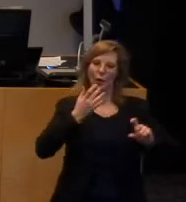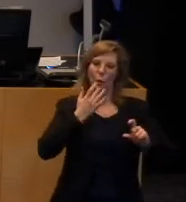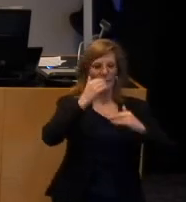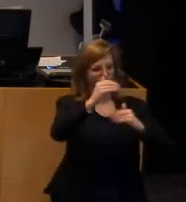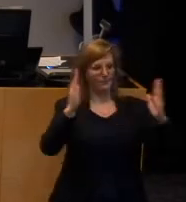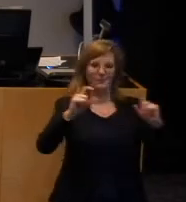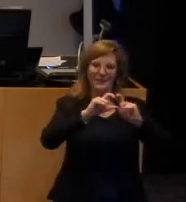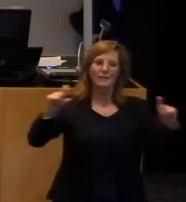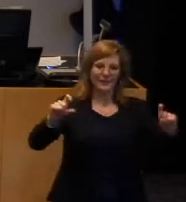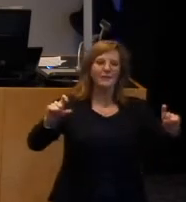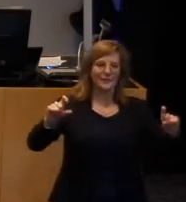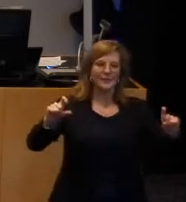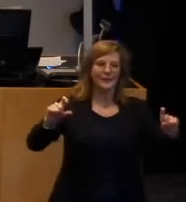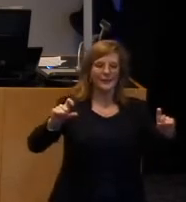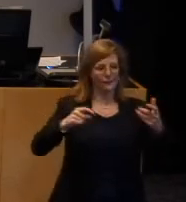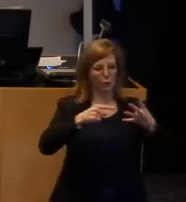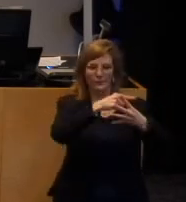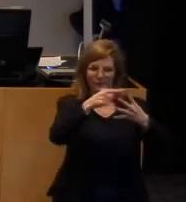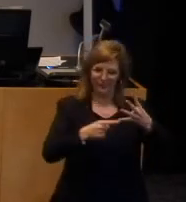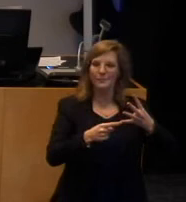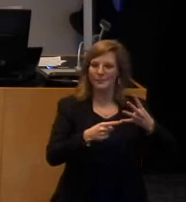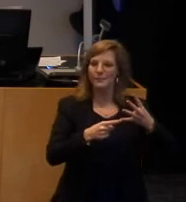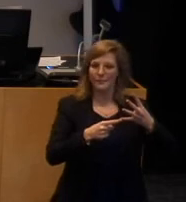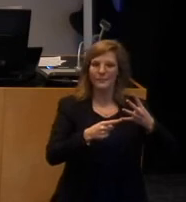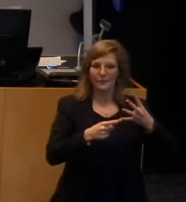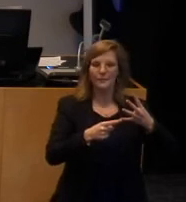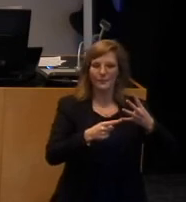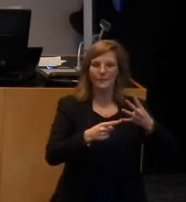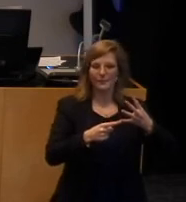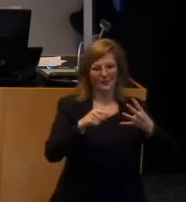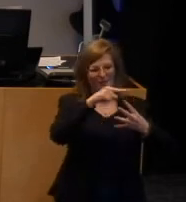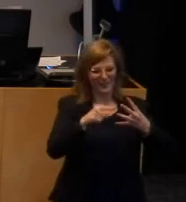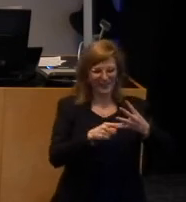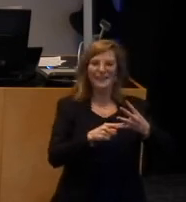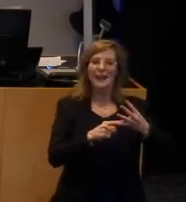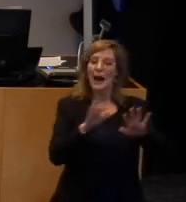that have been proposed for those four applied strategies all interpreters mentioned,